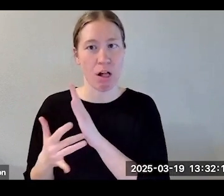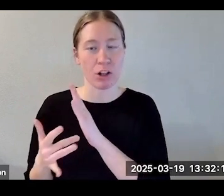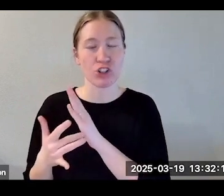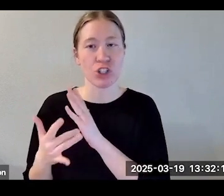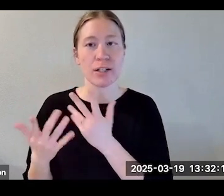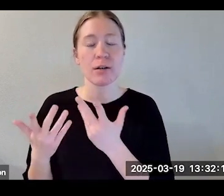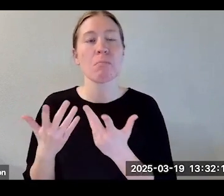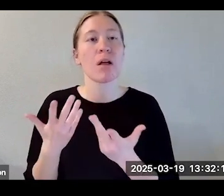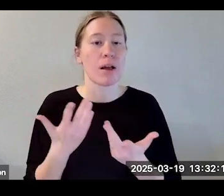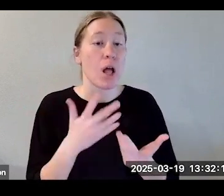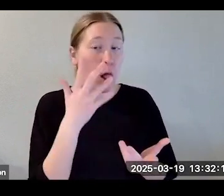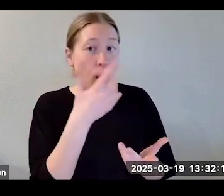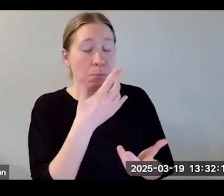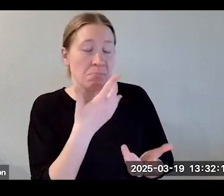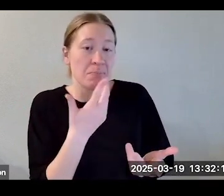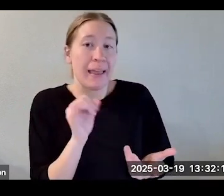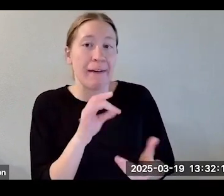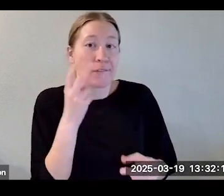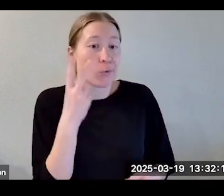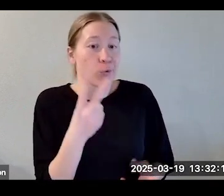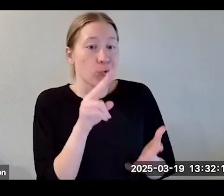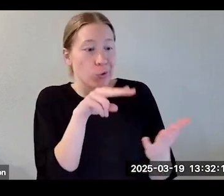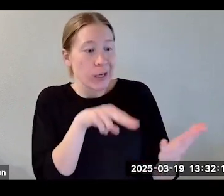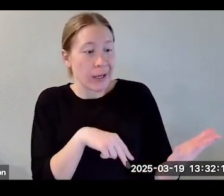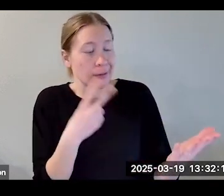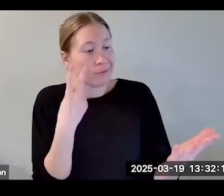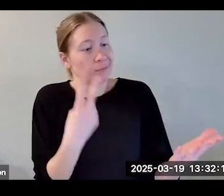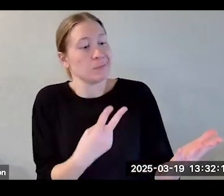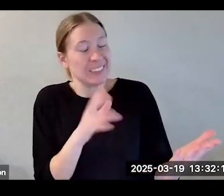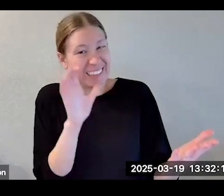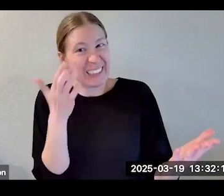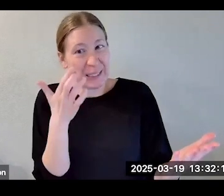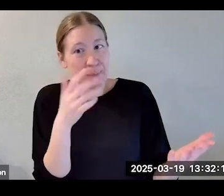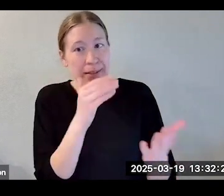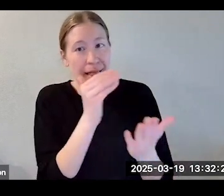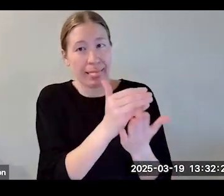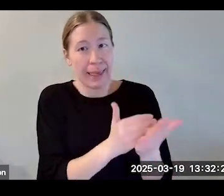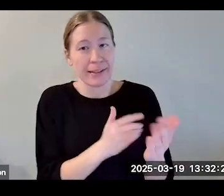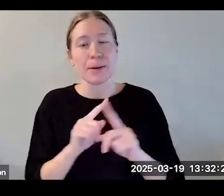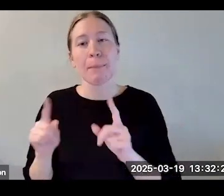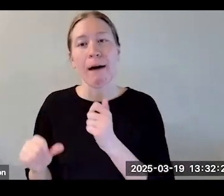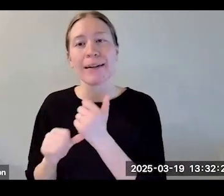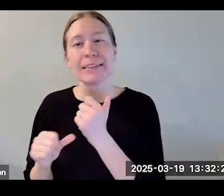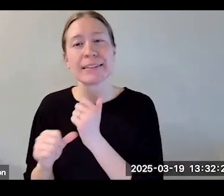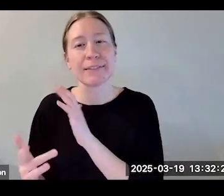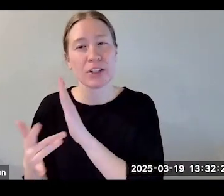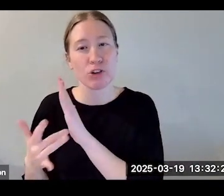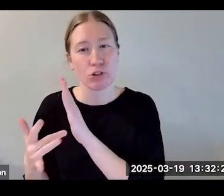if someone's following along with a screen reader or some other form of technology, assistive technology rather,